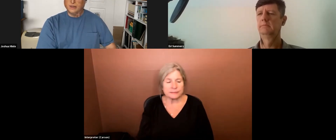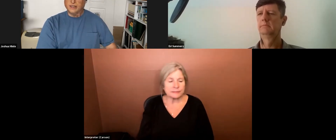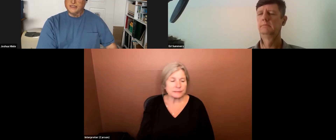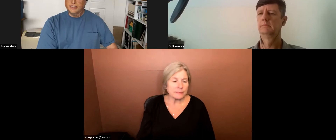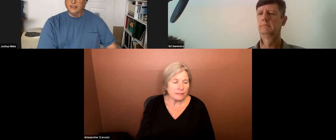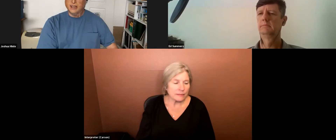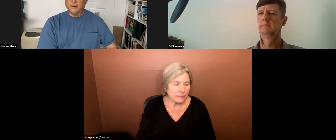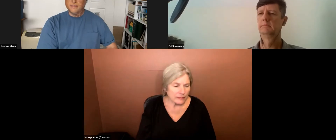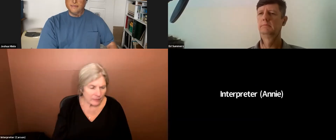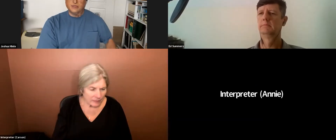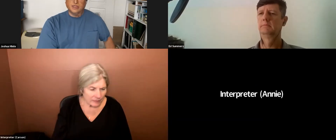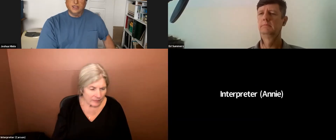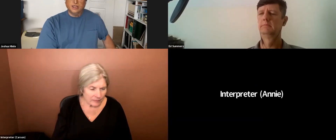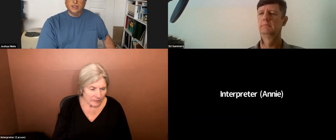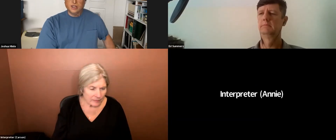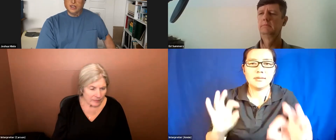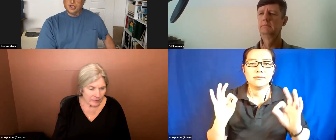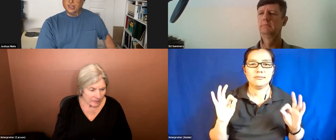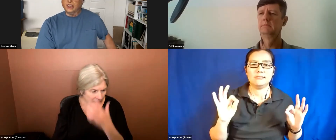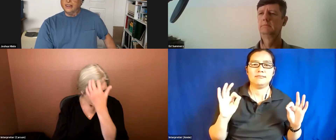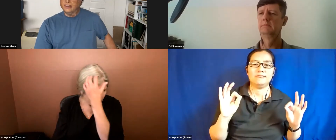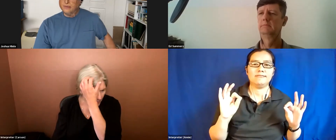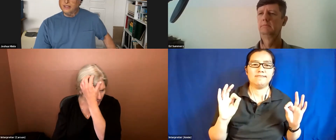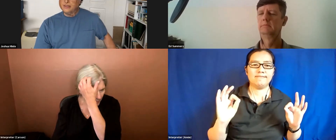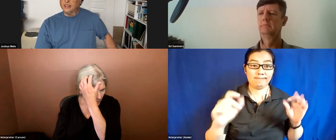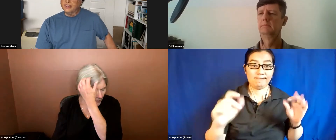Great. Sile, what do you think?